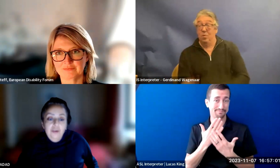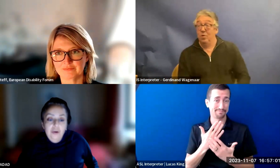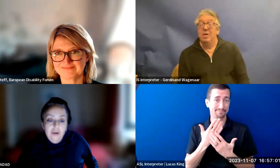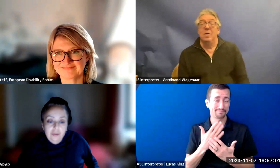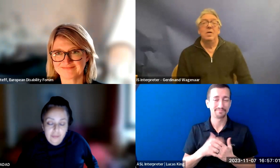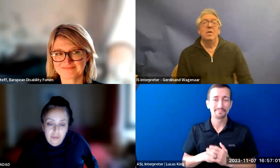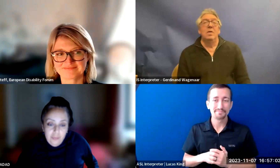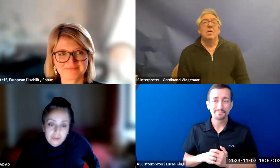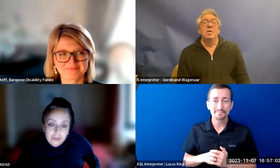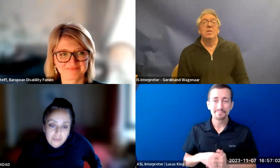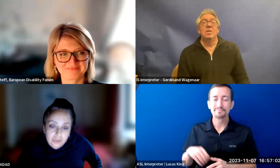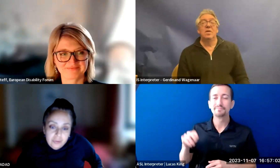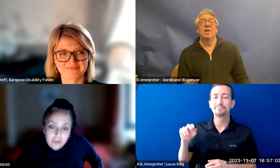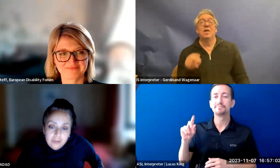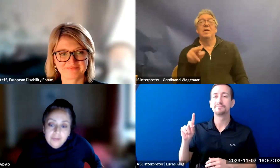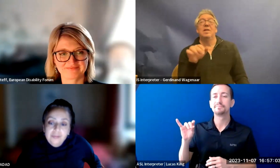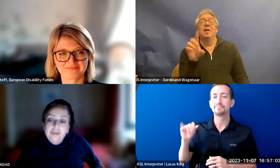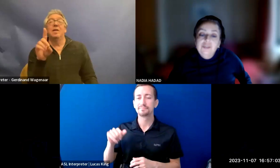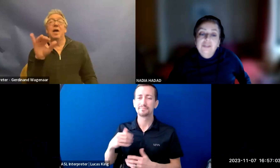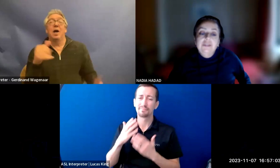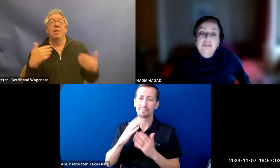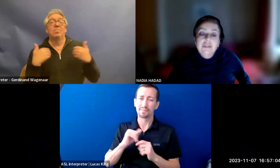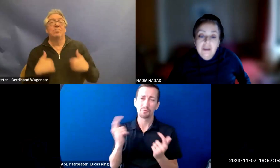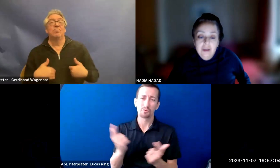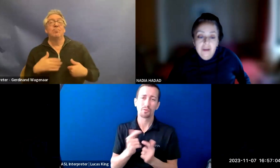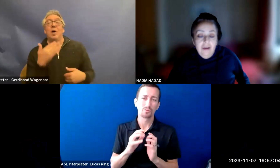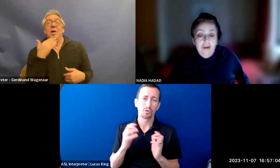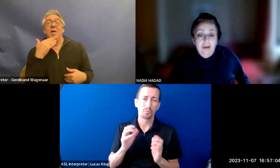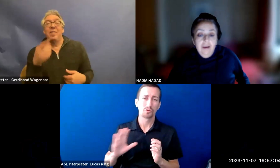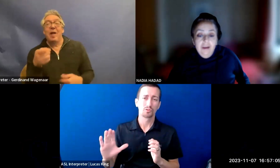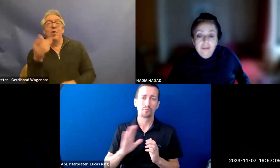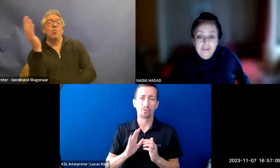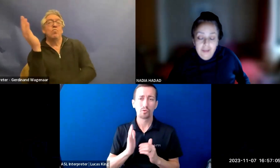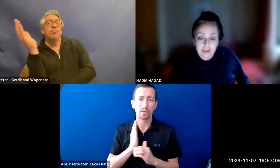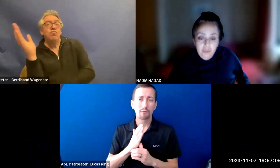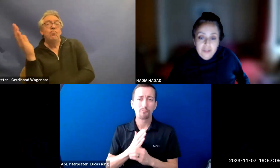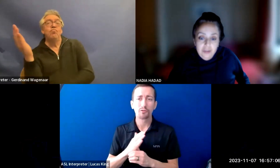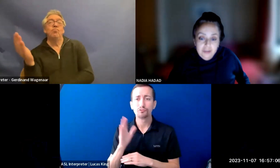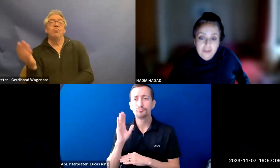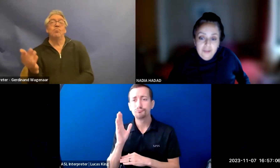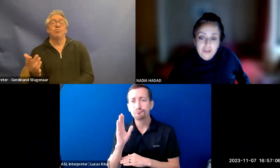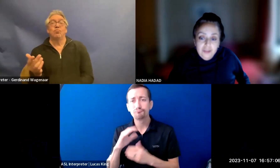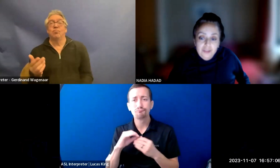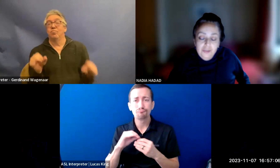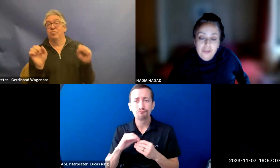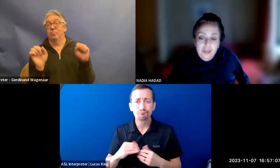Thank you all for your interventions. We started the discussion today